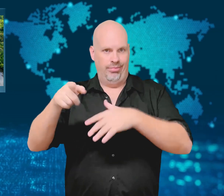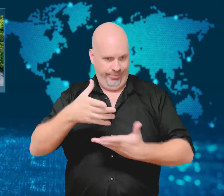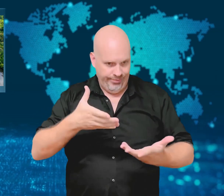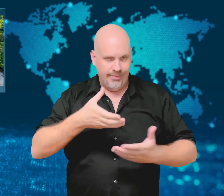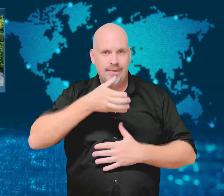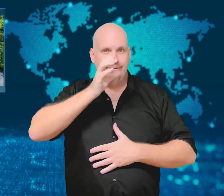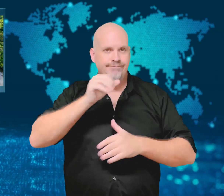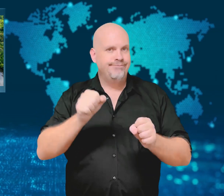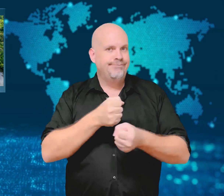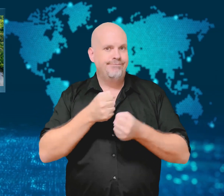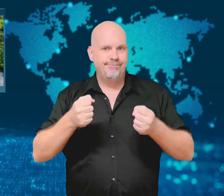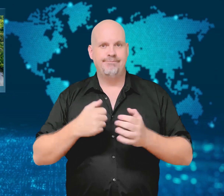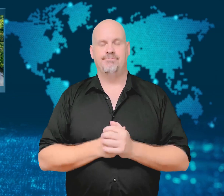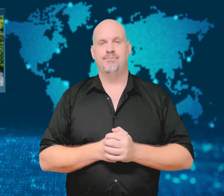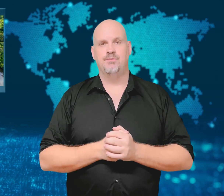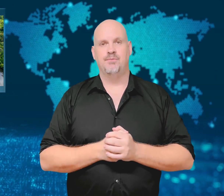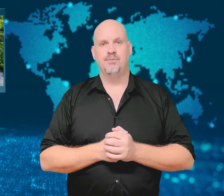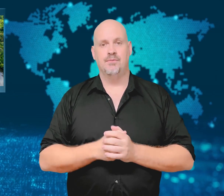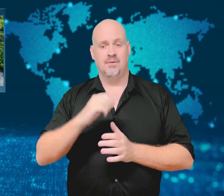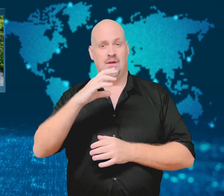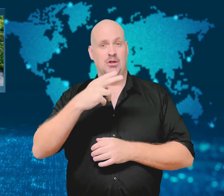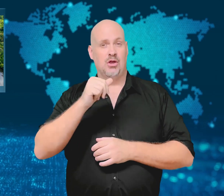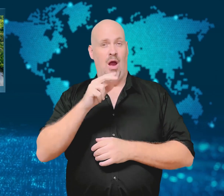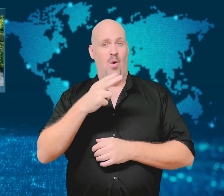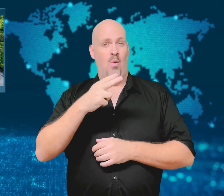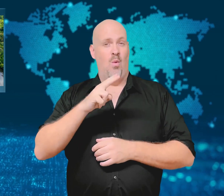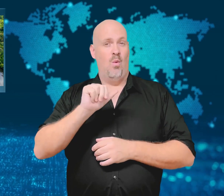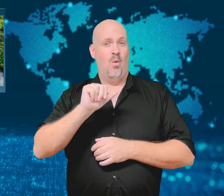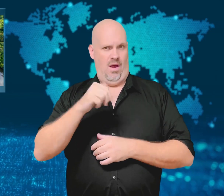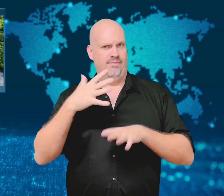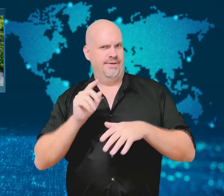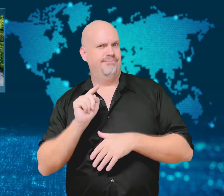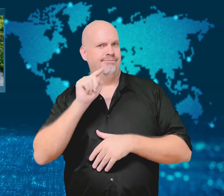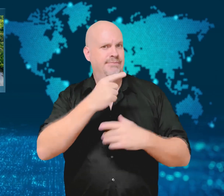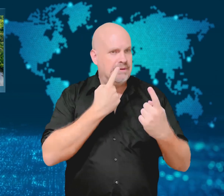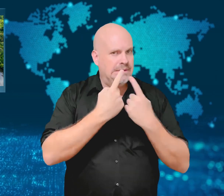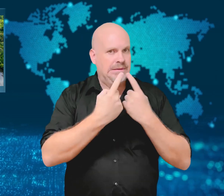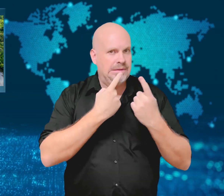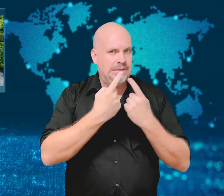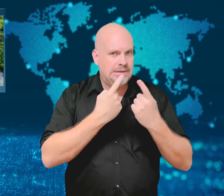The spill was one of a series of leaks from the Peruvian Oil Pipeline.